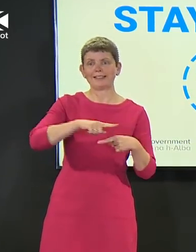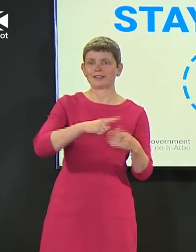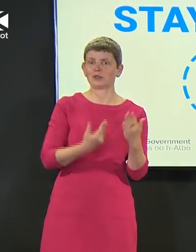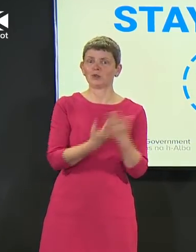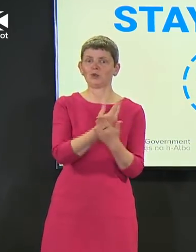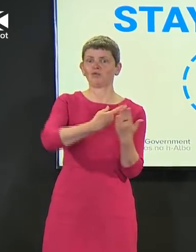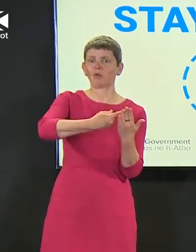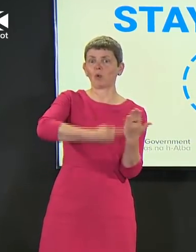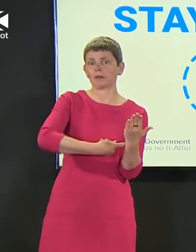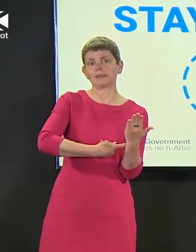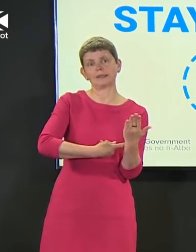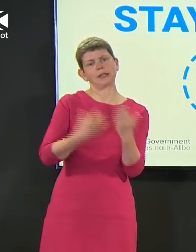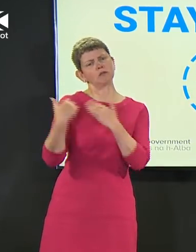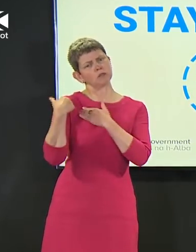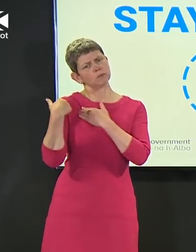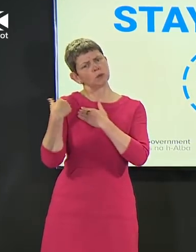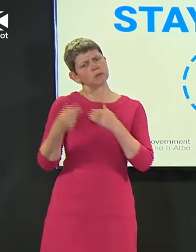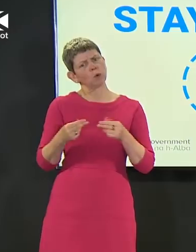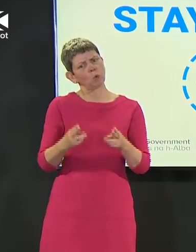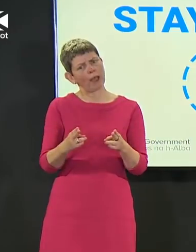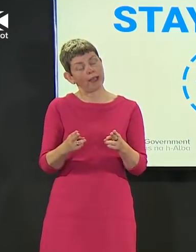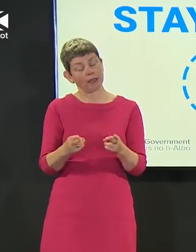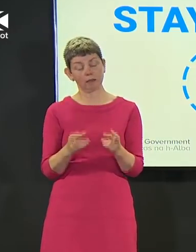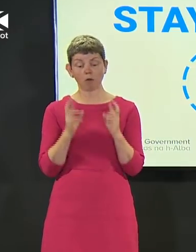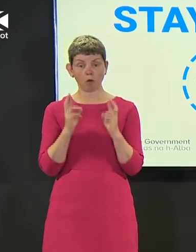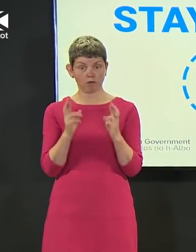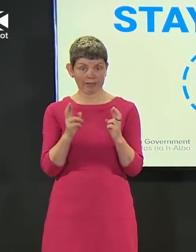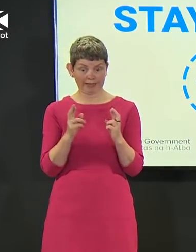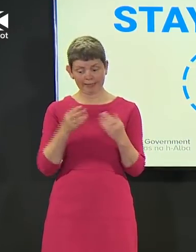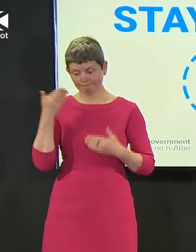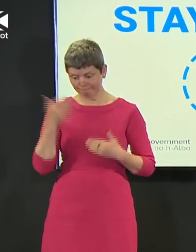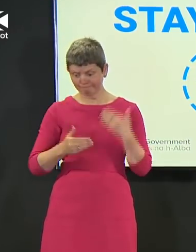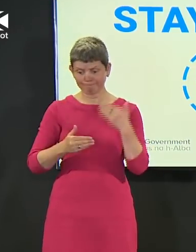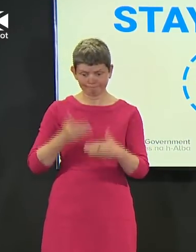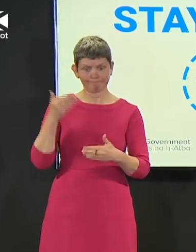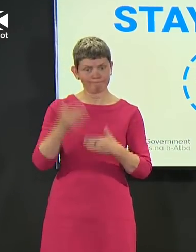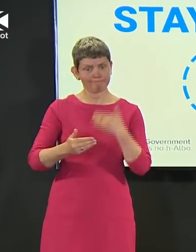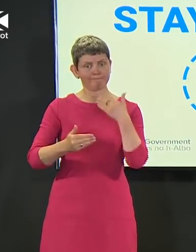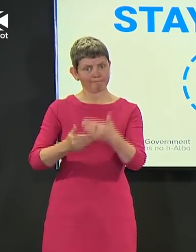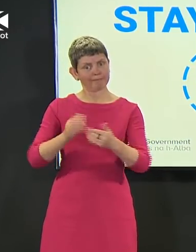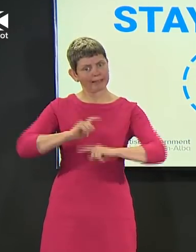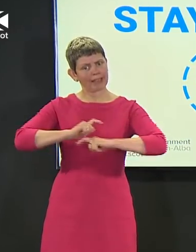now to be really optimistic that we're on the right track firmly on the right track so let me